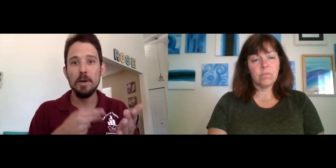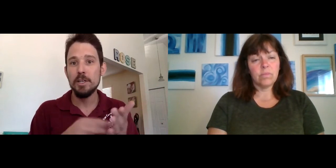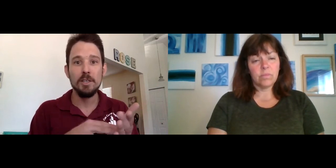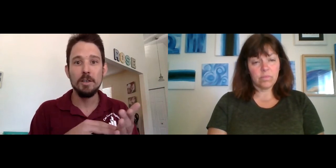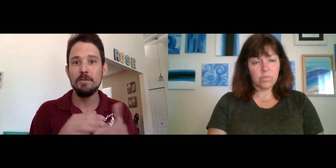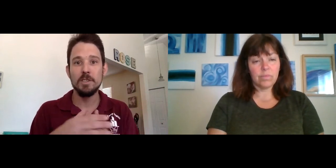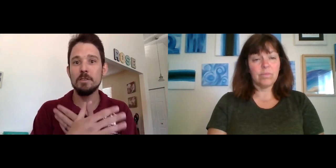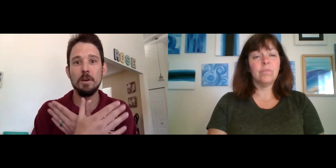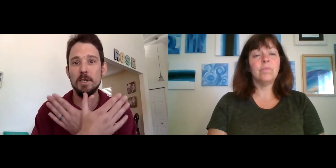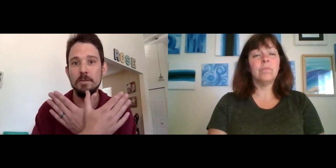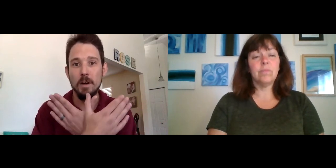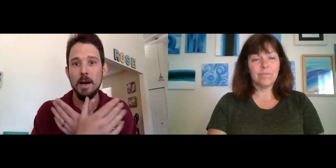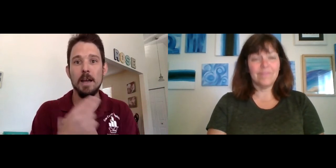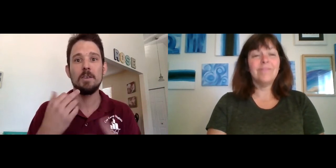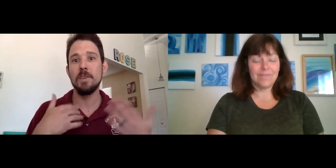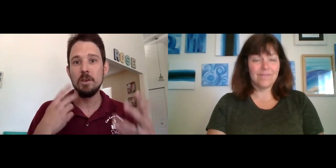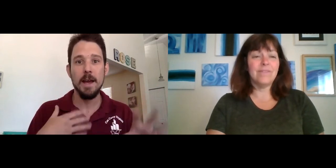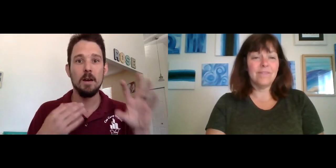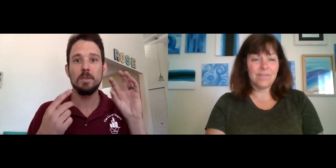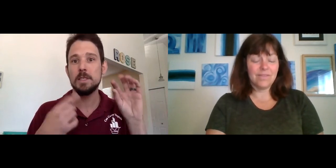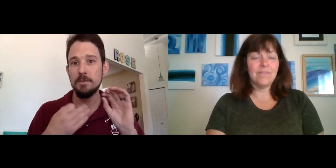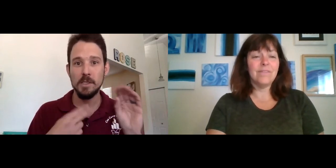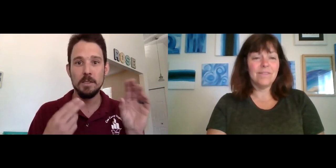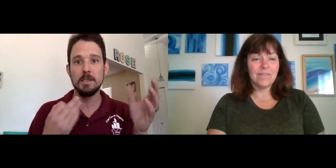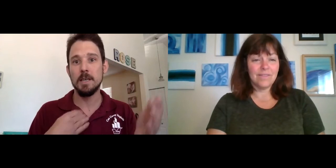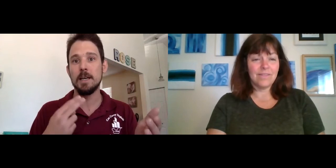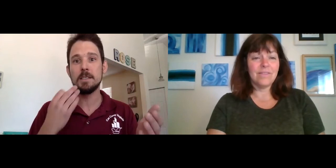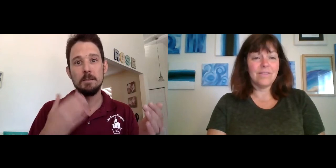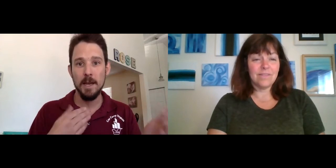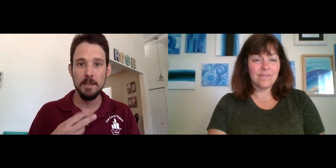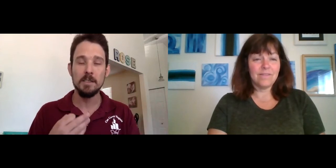You have "butter" vs. "butterfly"--figure out the different signs, semantics,